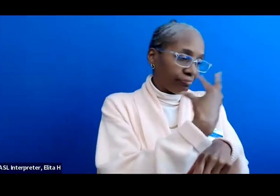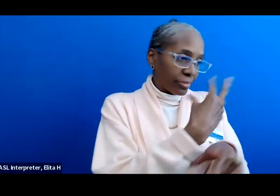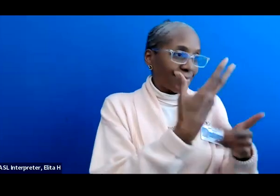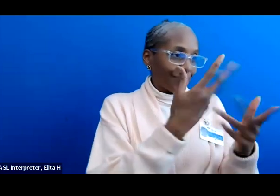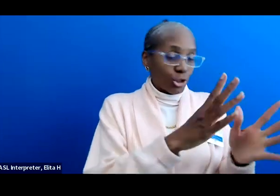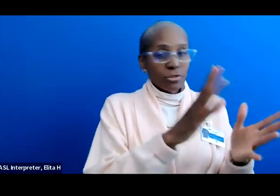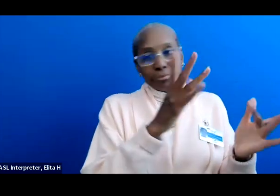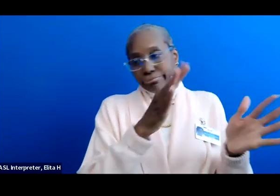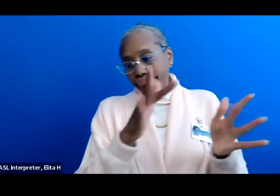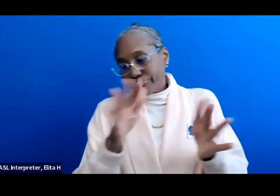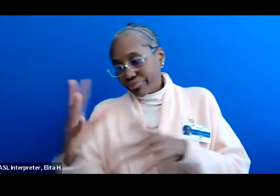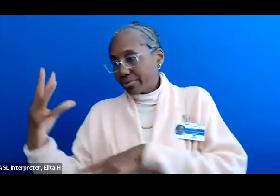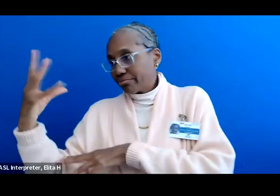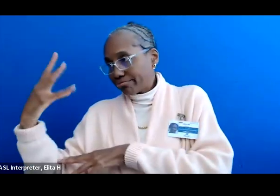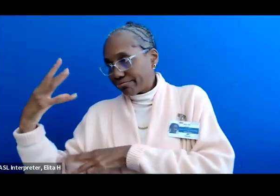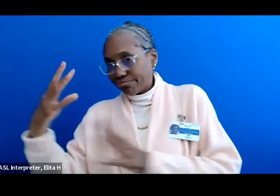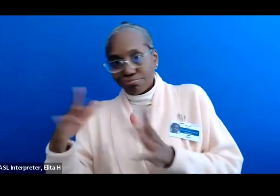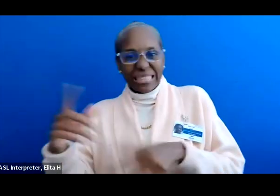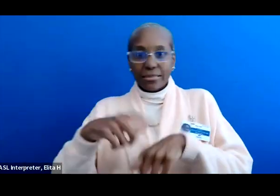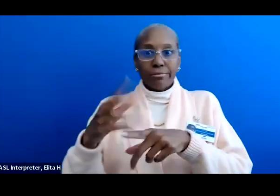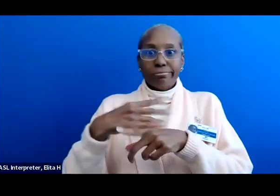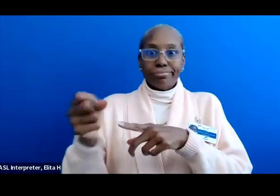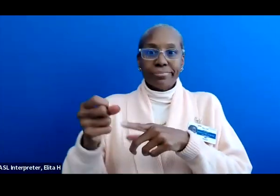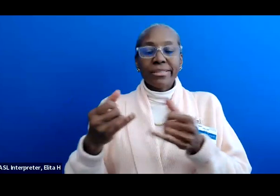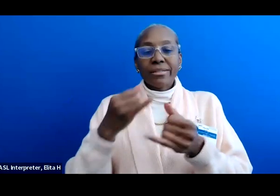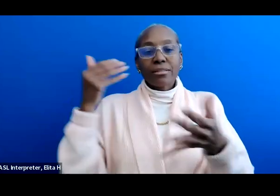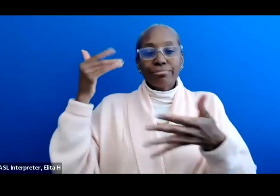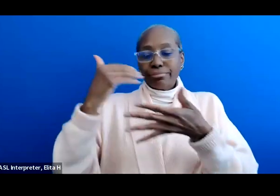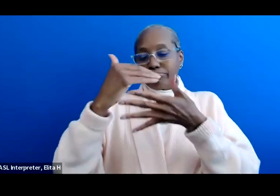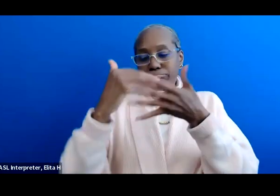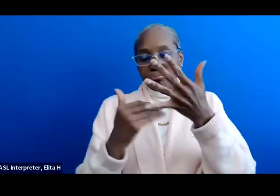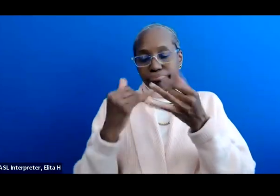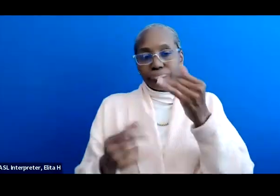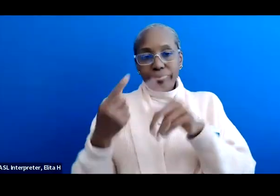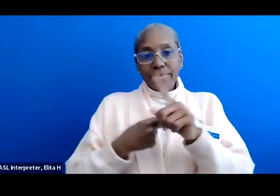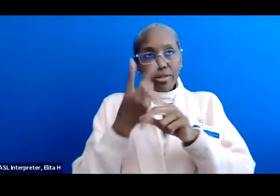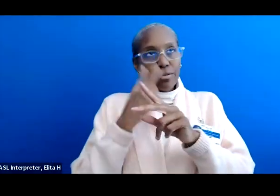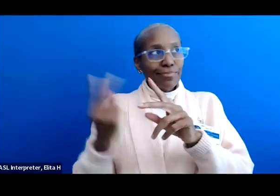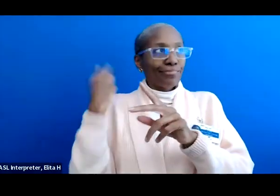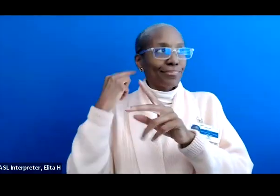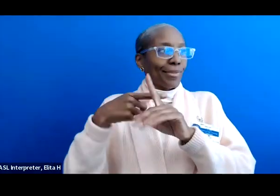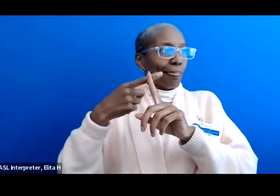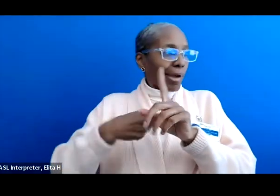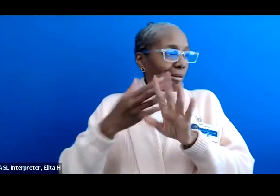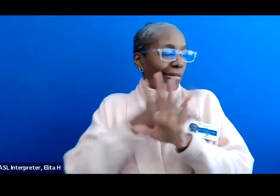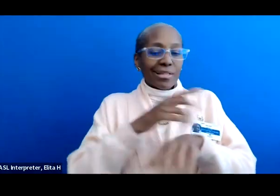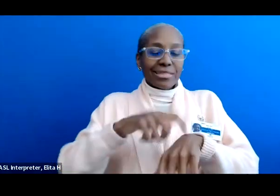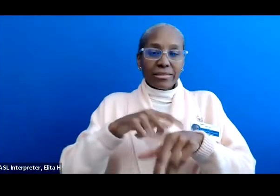have this thing that's coming up and it's at the end of the month and you reflect back on the month. It just seems like time just flew right by.